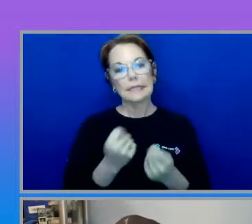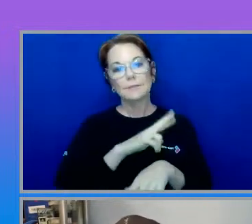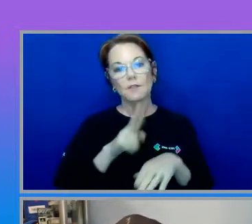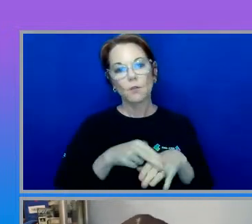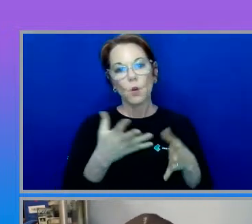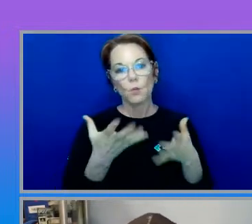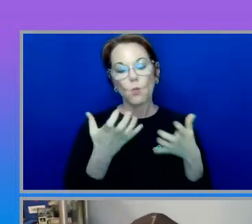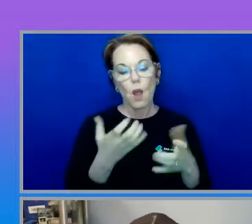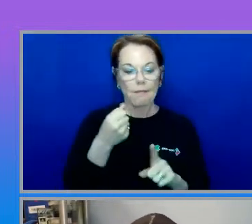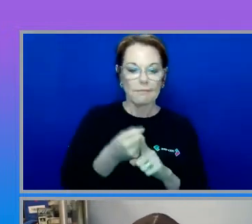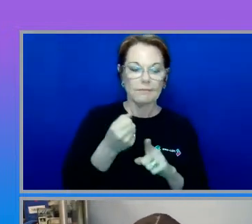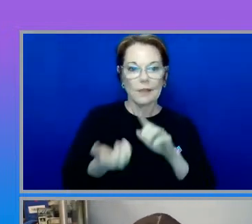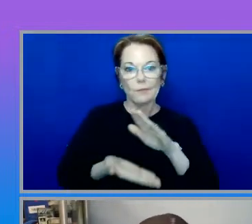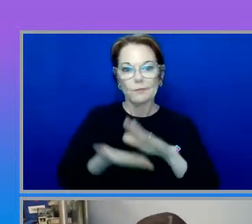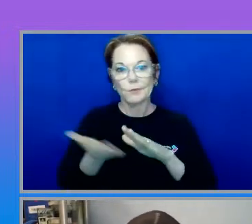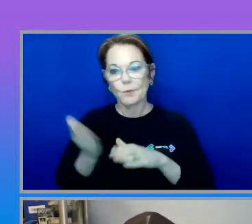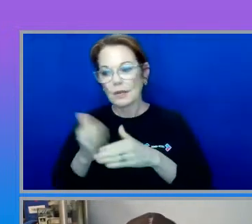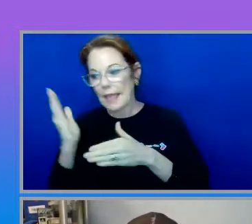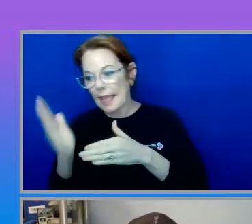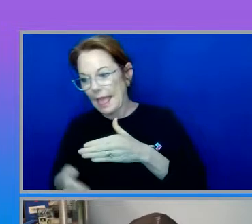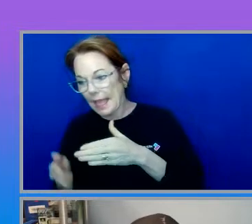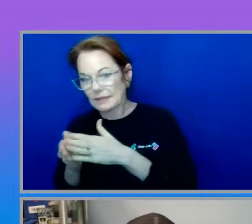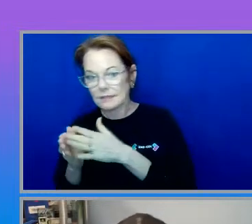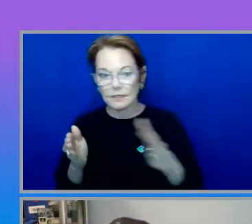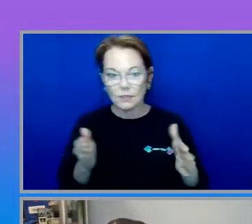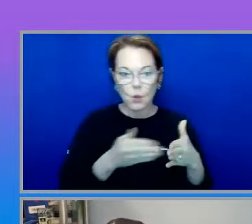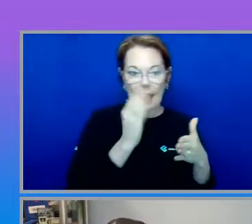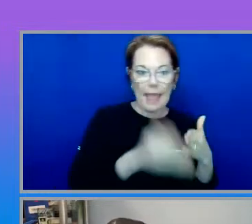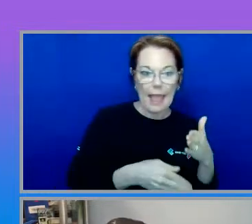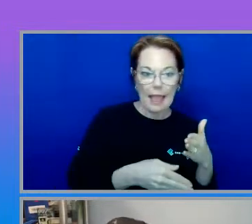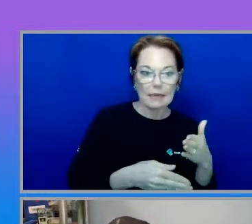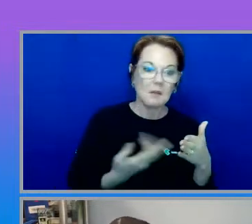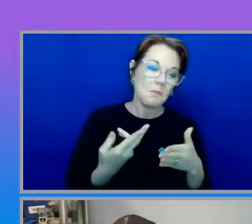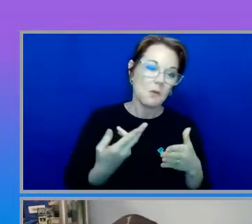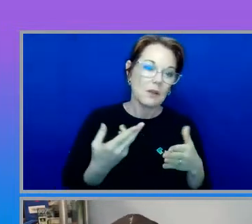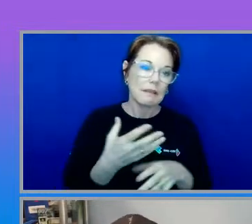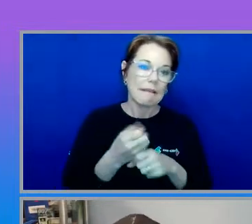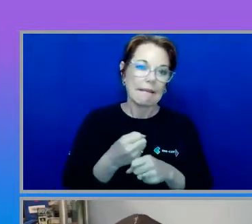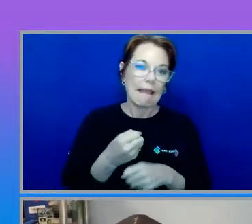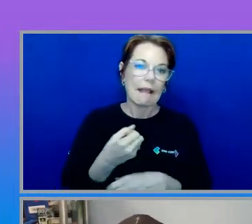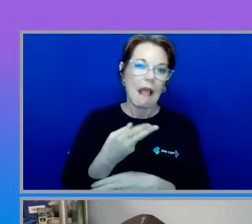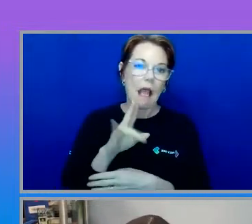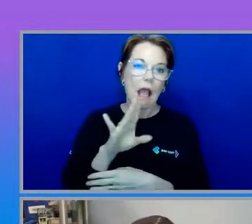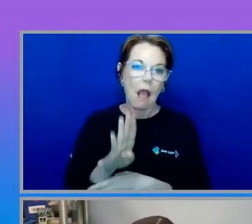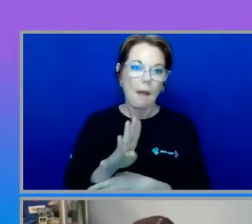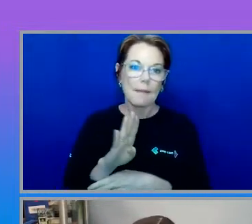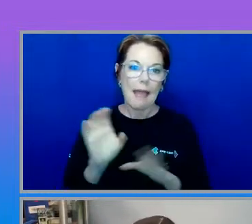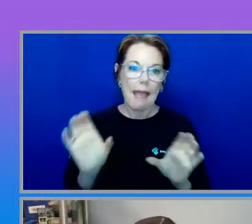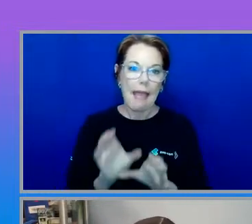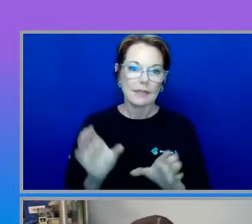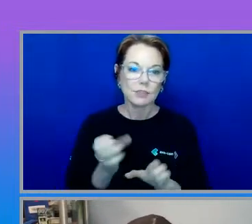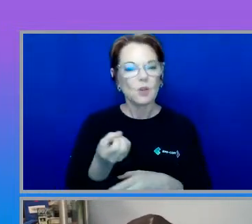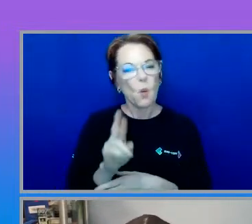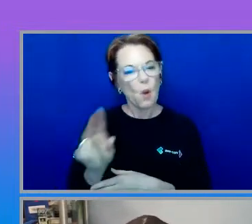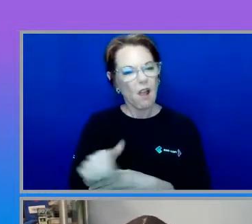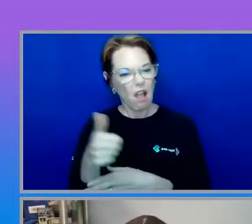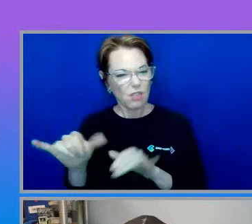end to end test suite within GitHub actions or something similar. Right? And when they do